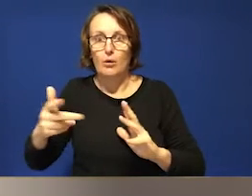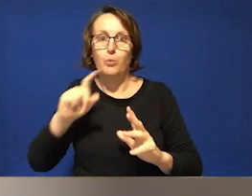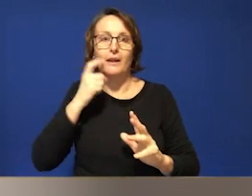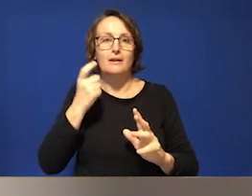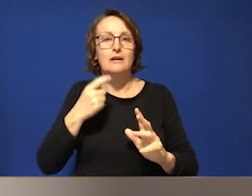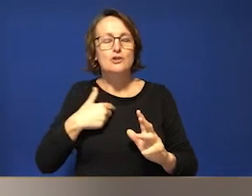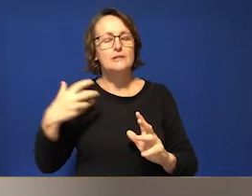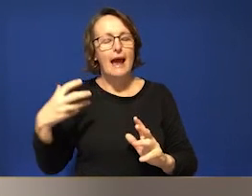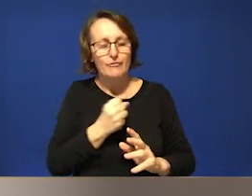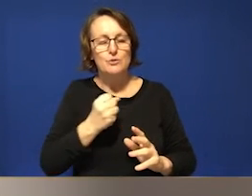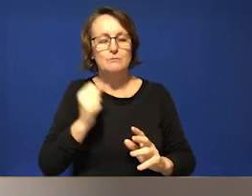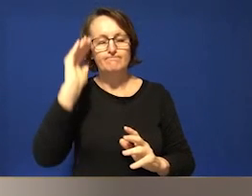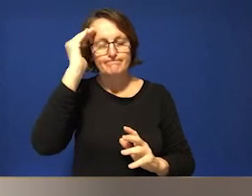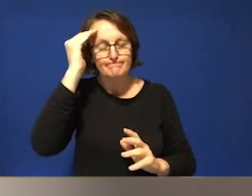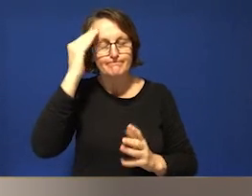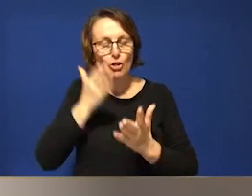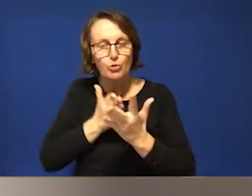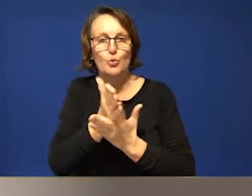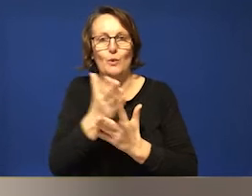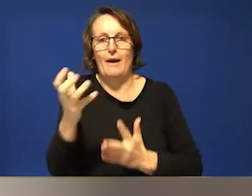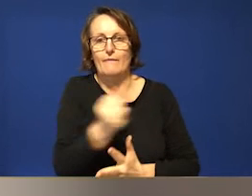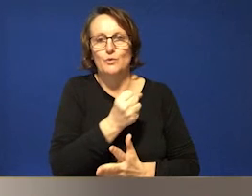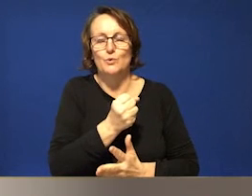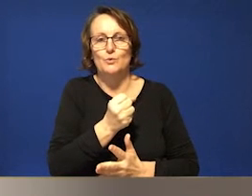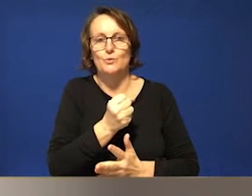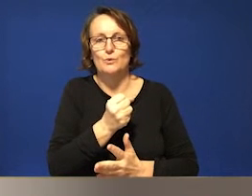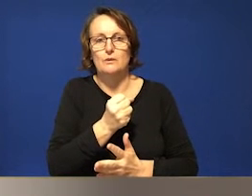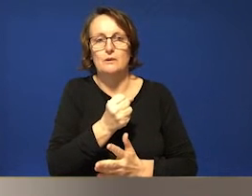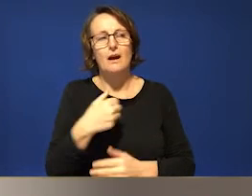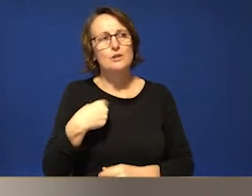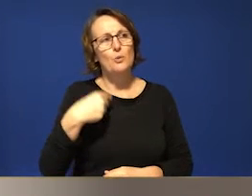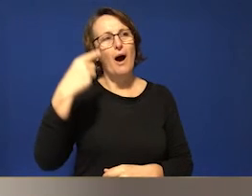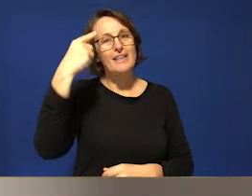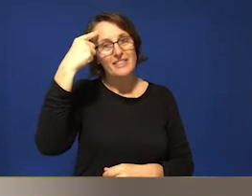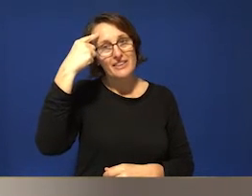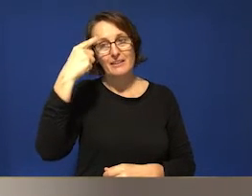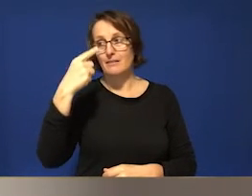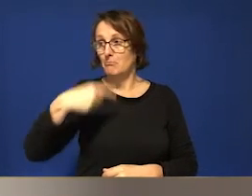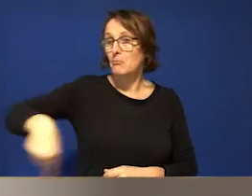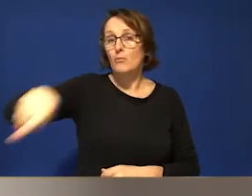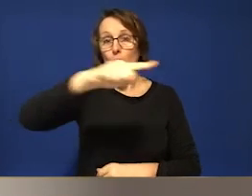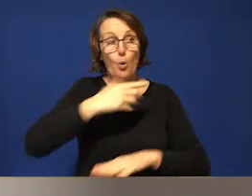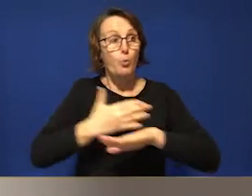that you just had to believe that you could get through. And I think there was enough goodwill.